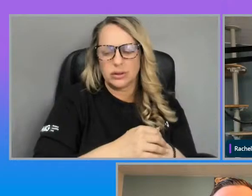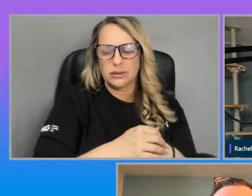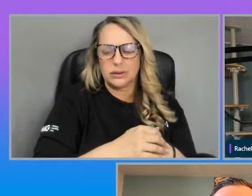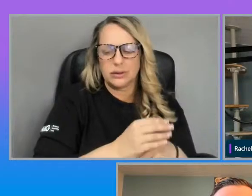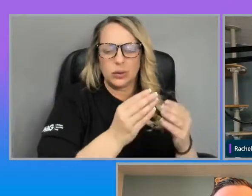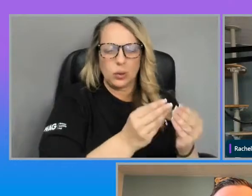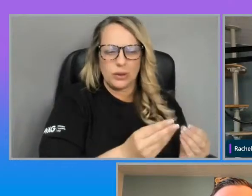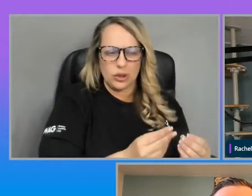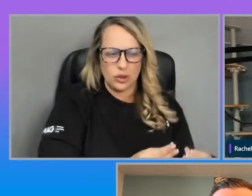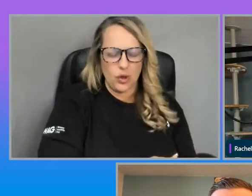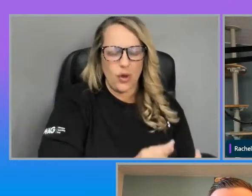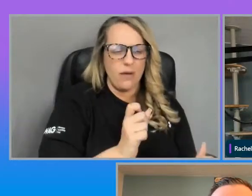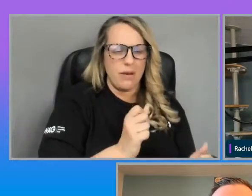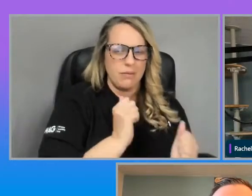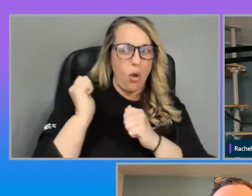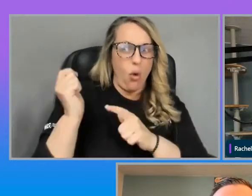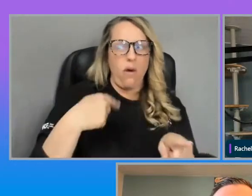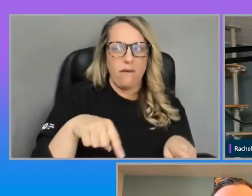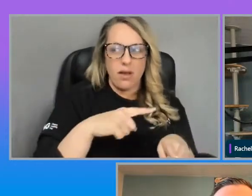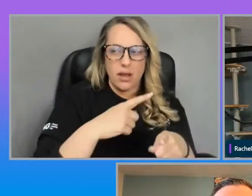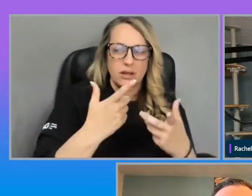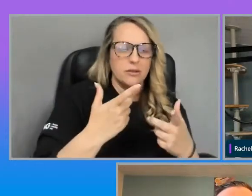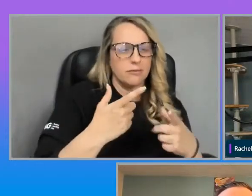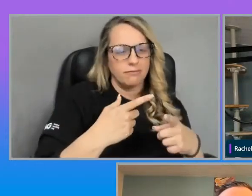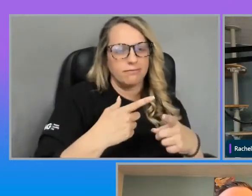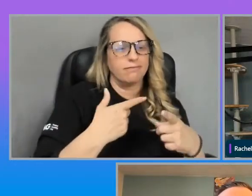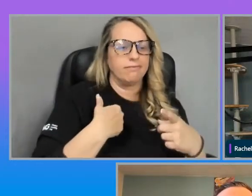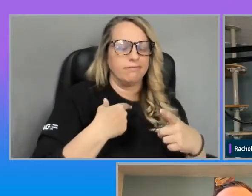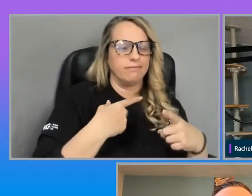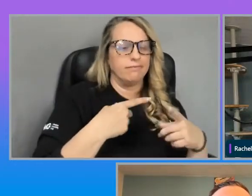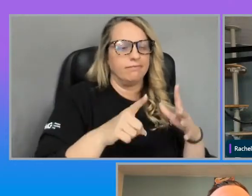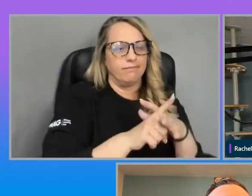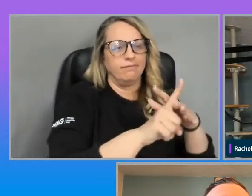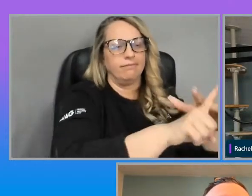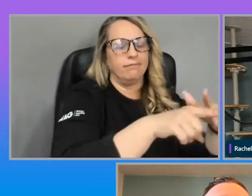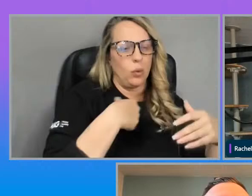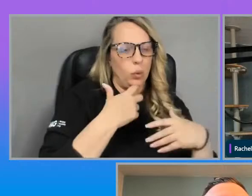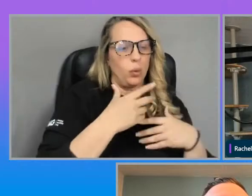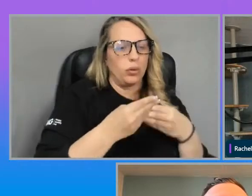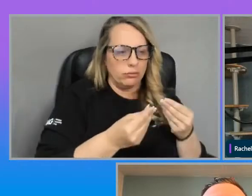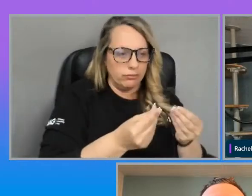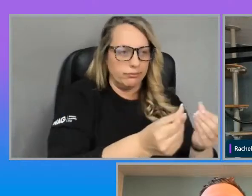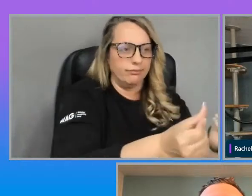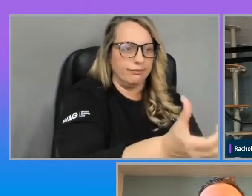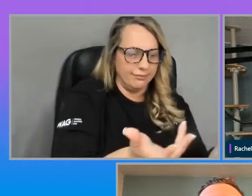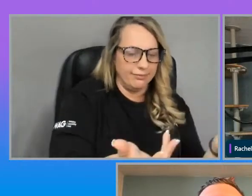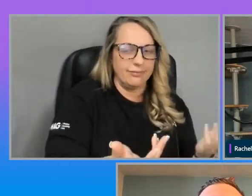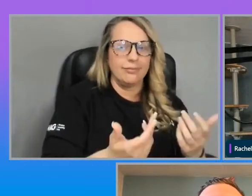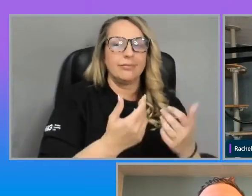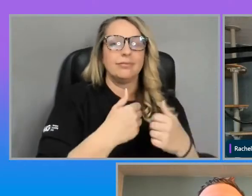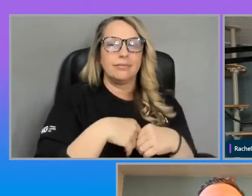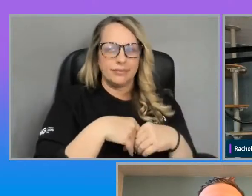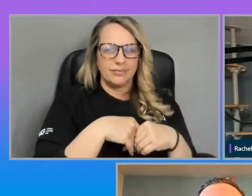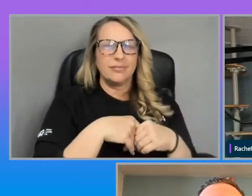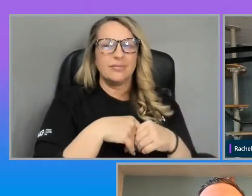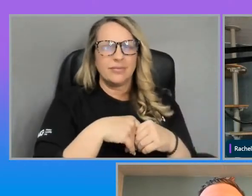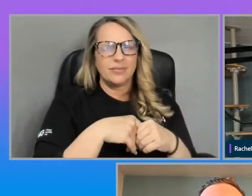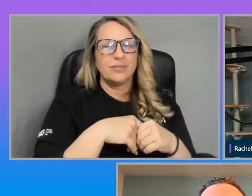resolving have to be resolved by all of us. You know, to go through. So it generally if